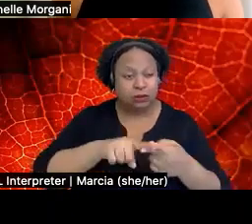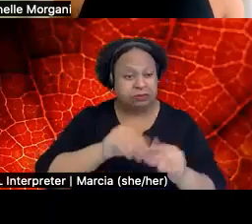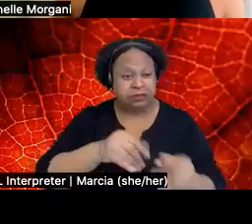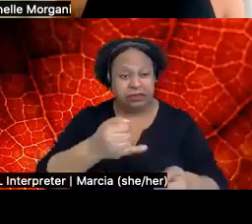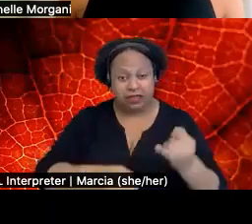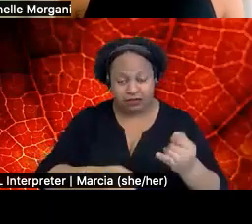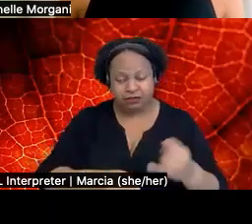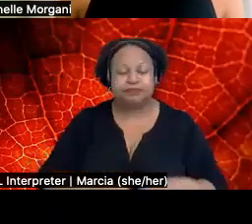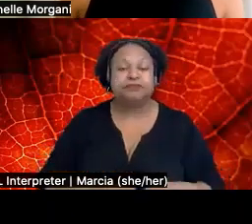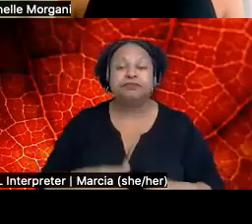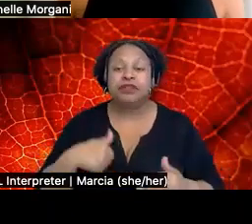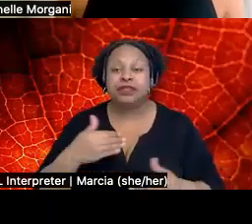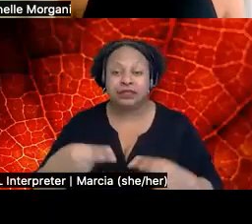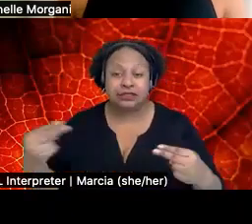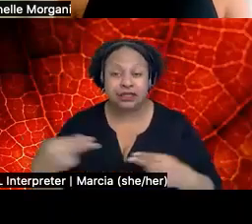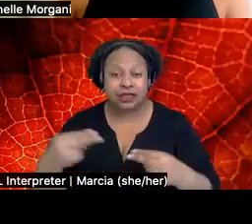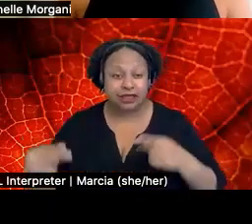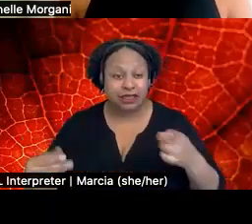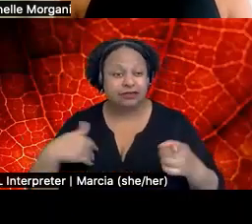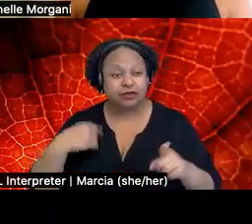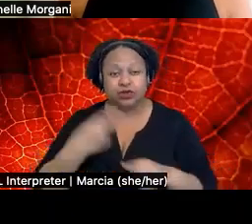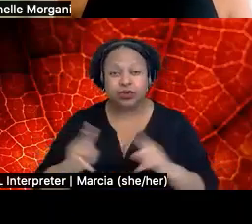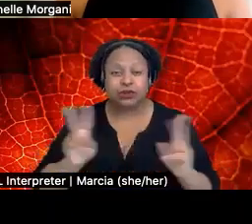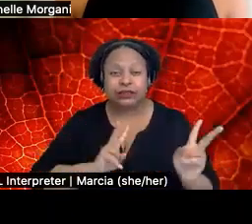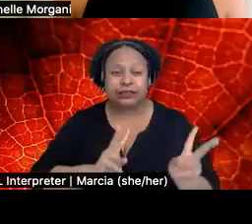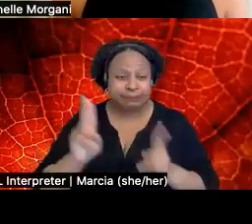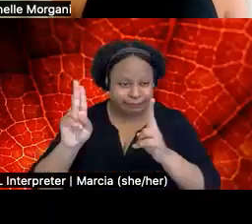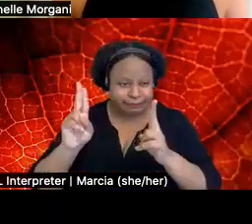So, I have a snippet from our initial interview here.